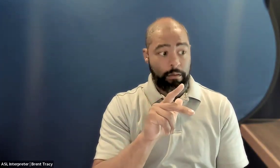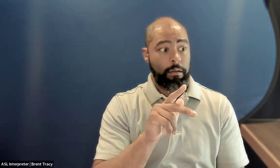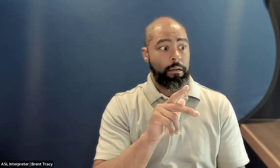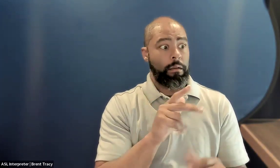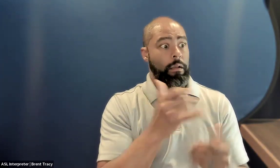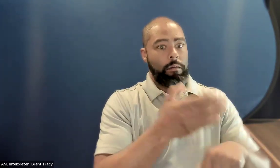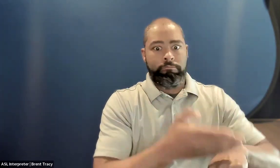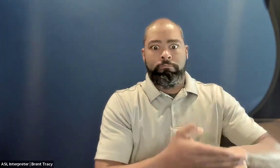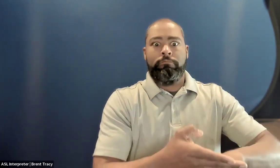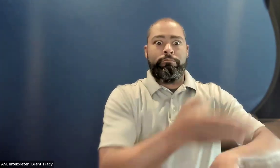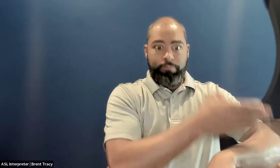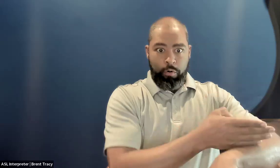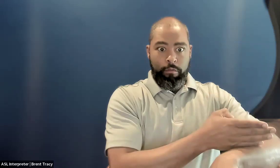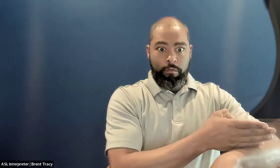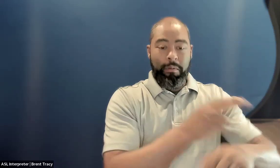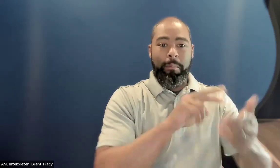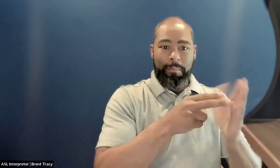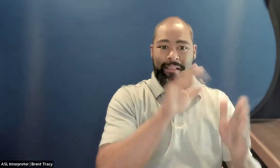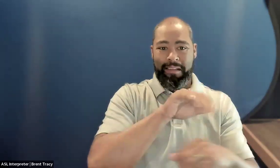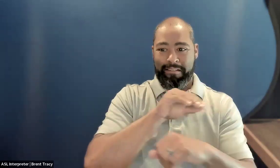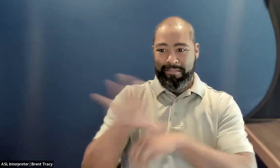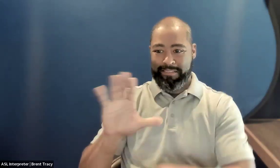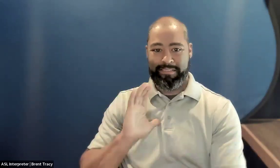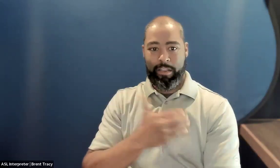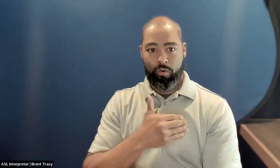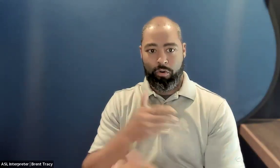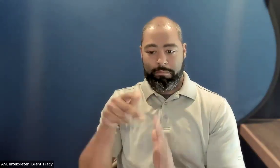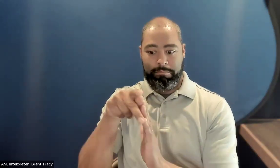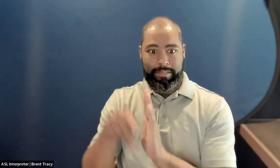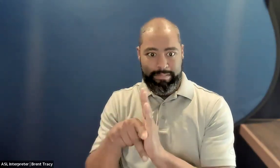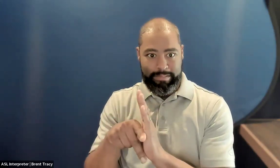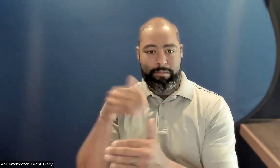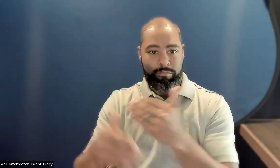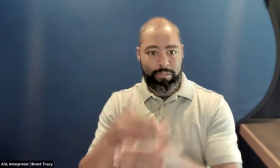improvements in the legally mandated code for how new buildings should be constructed.